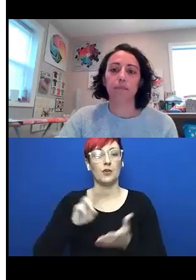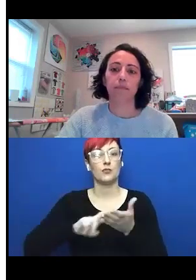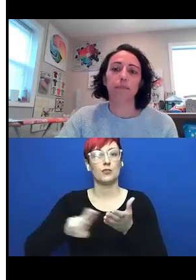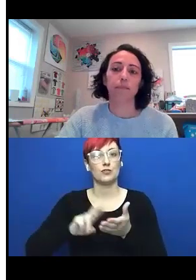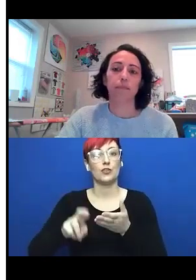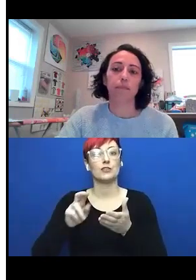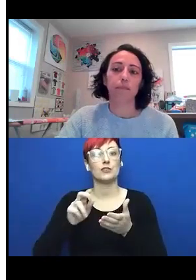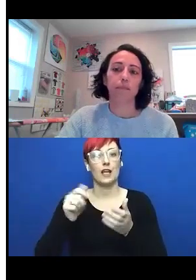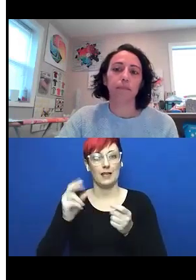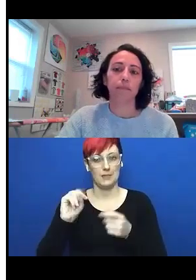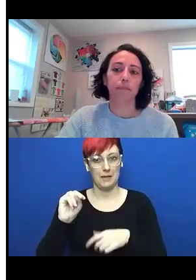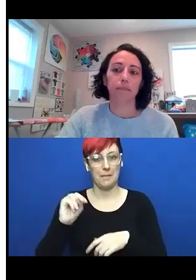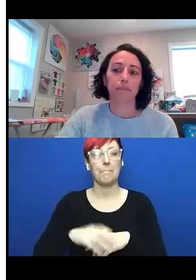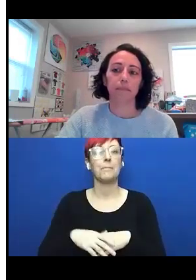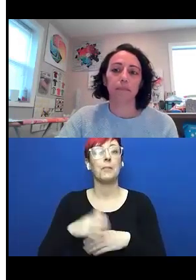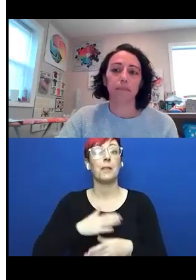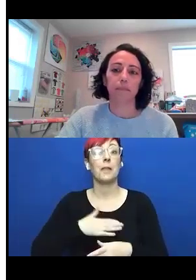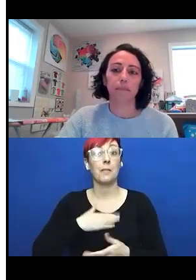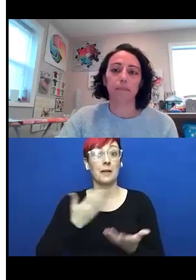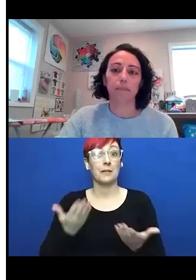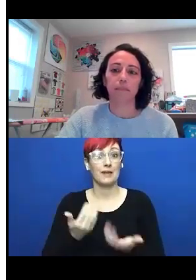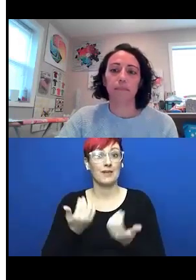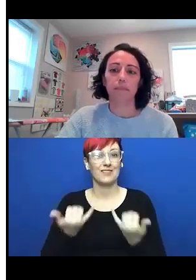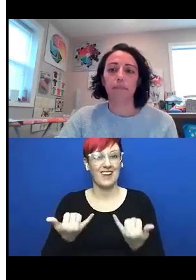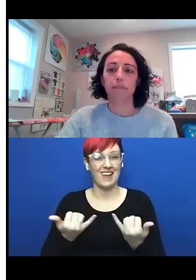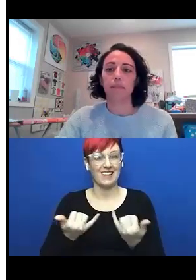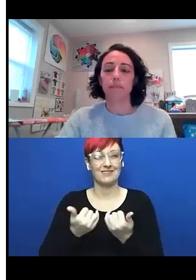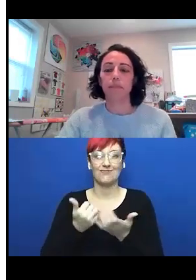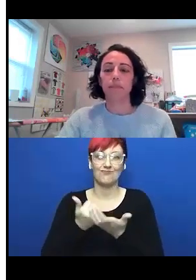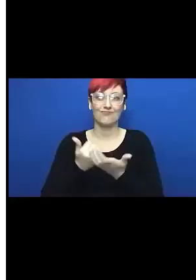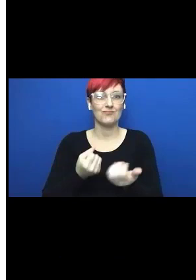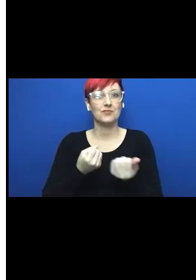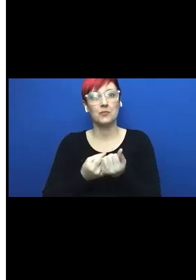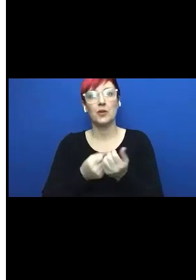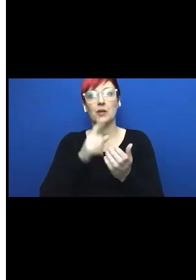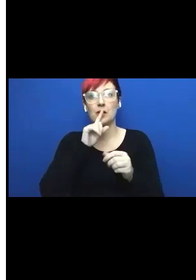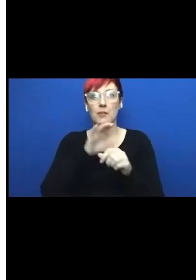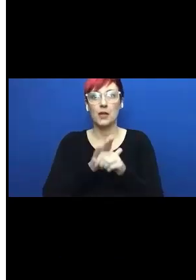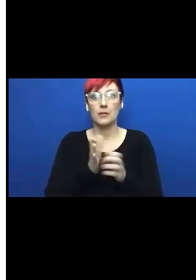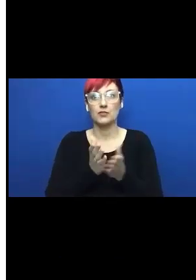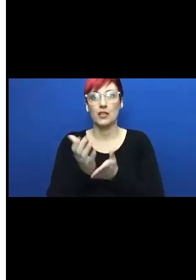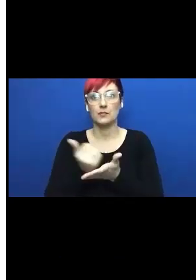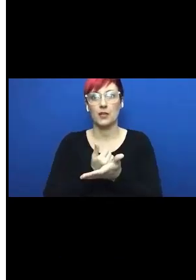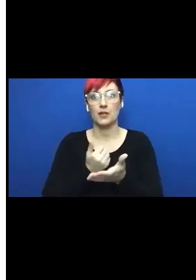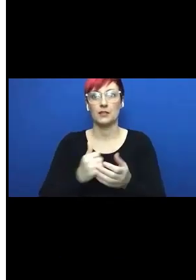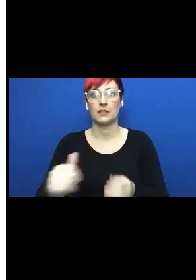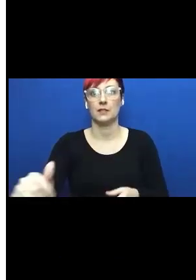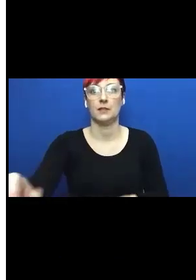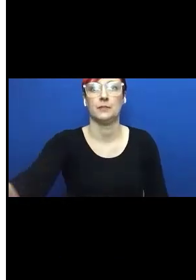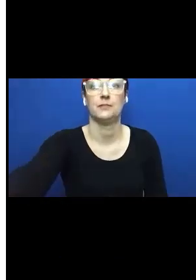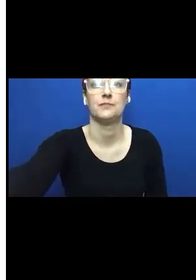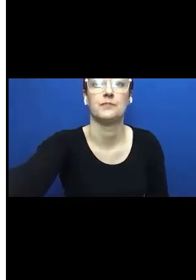Happy to be here with you guys today to go over commitment transparency and to try to answer any additional questions